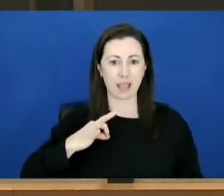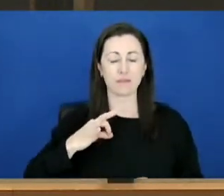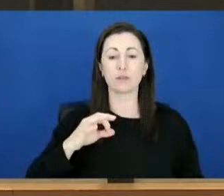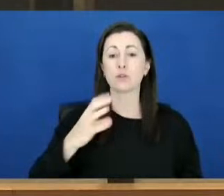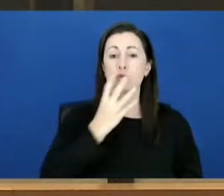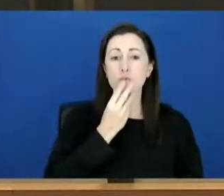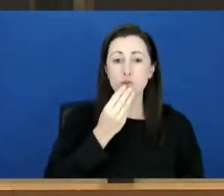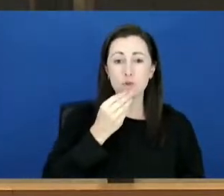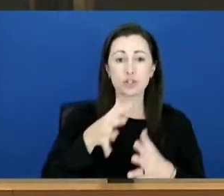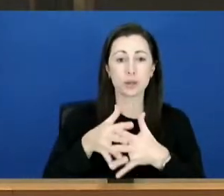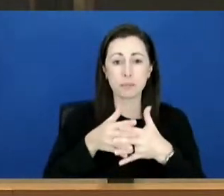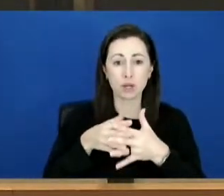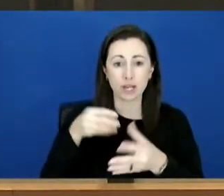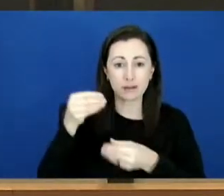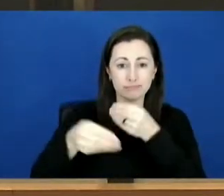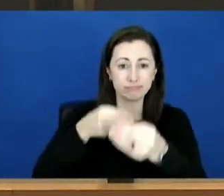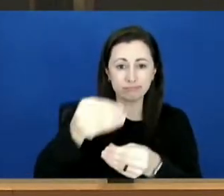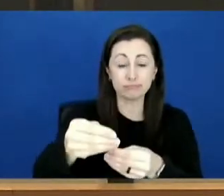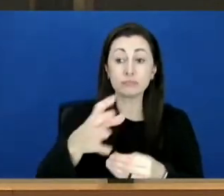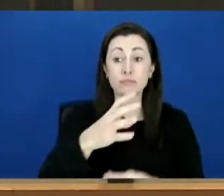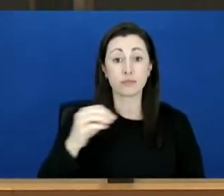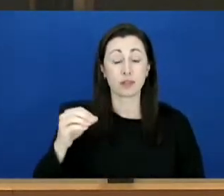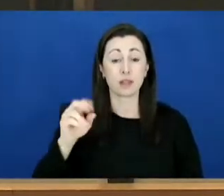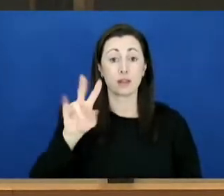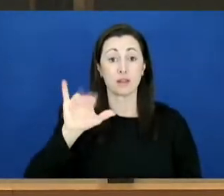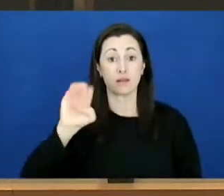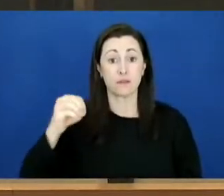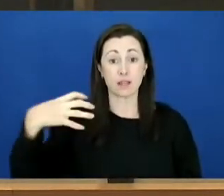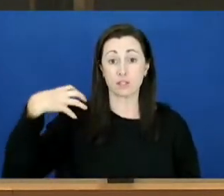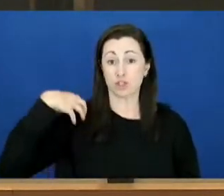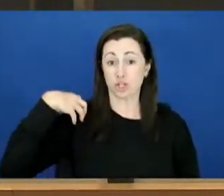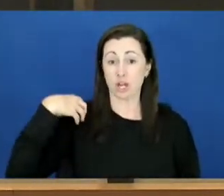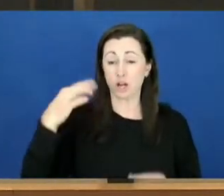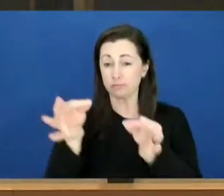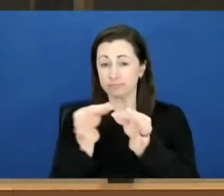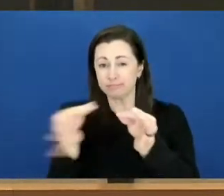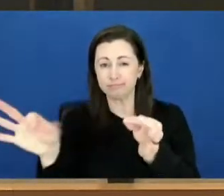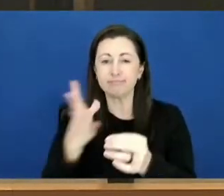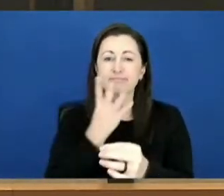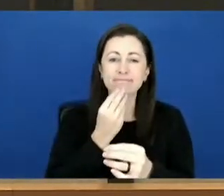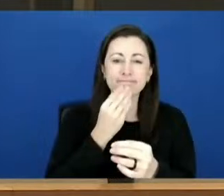SO HIGHLY OF THE CITY STAFF,